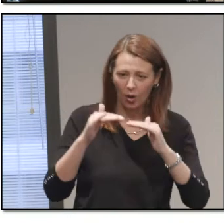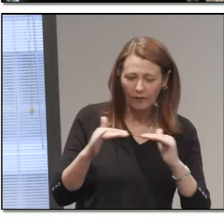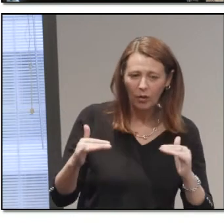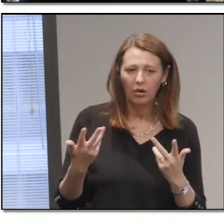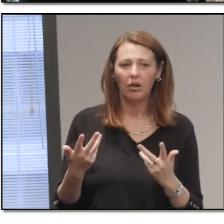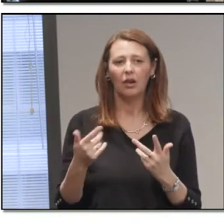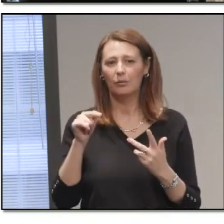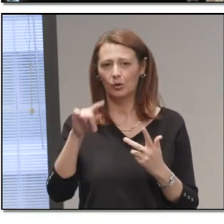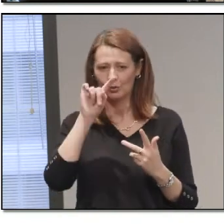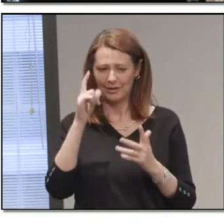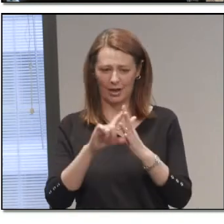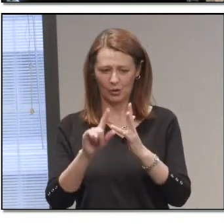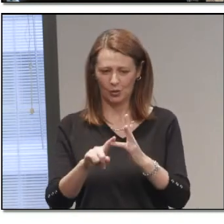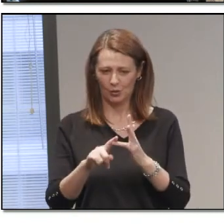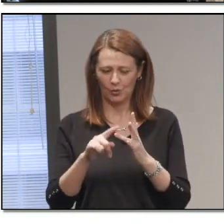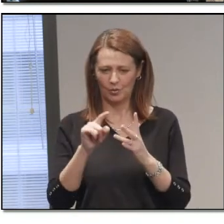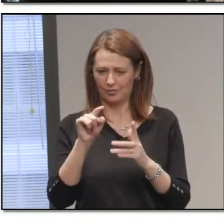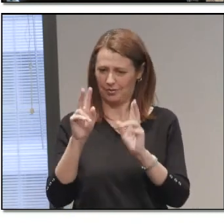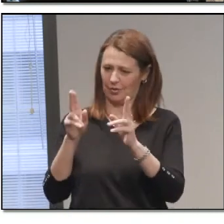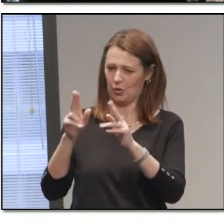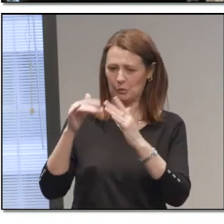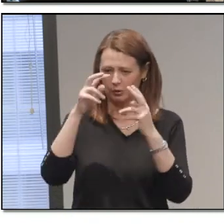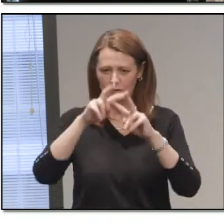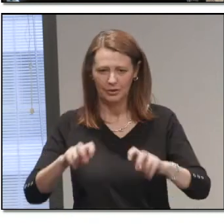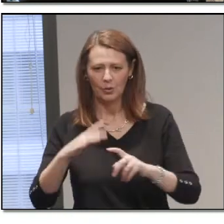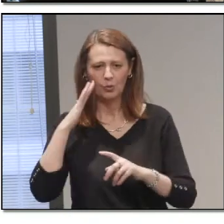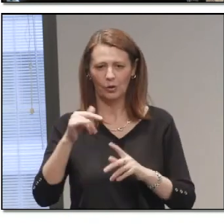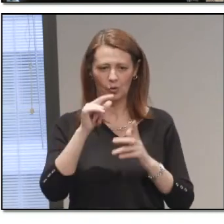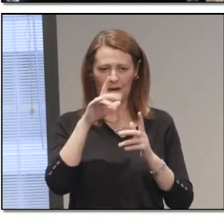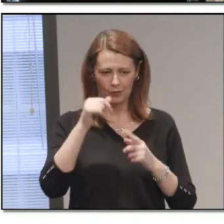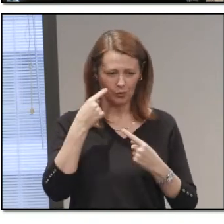you can't do the classic epidemiological studies where you've got to expose an unexposed group.